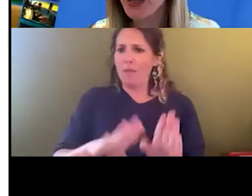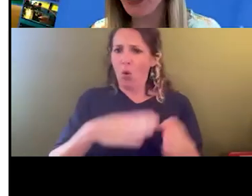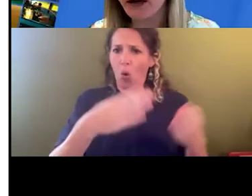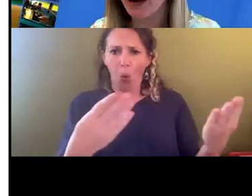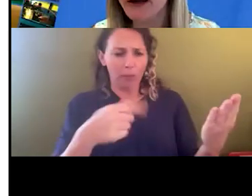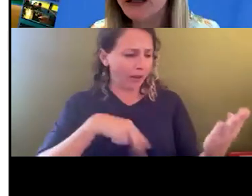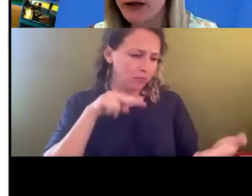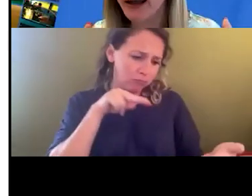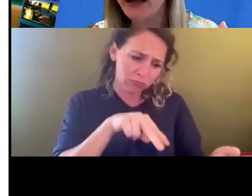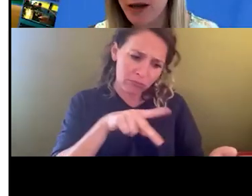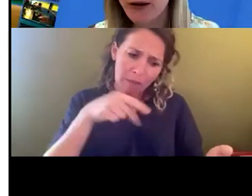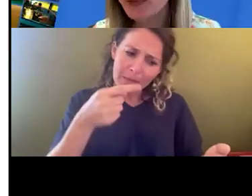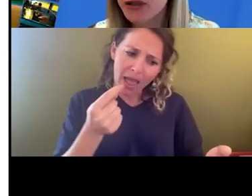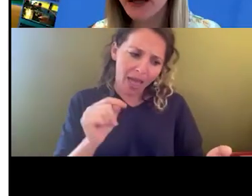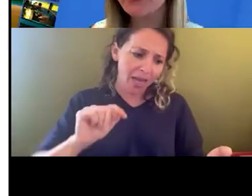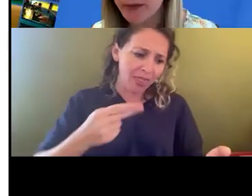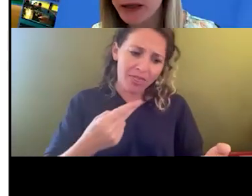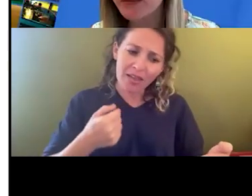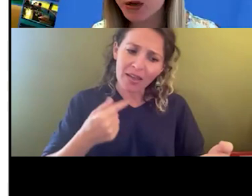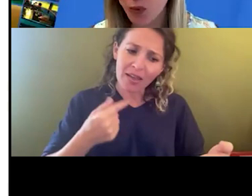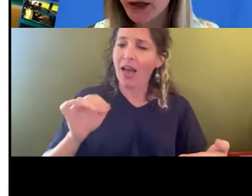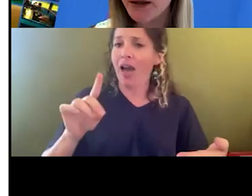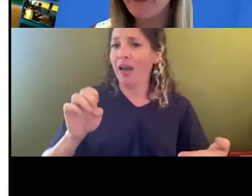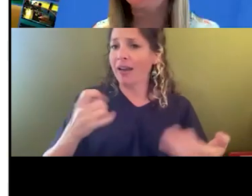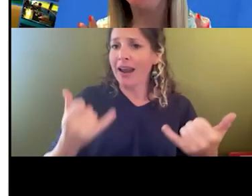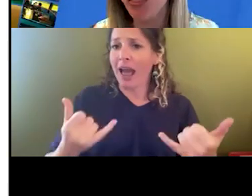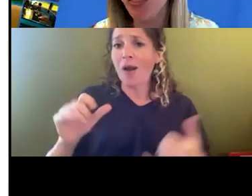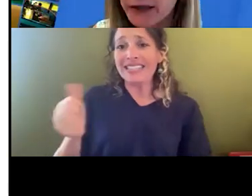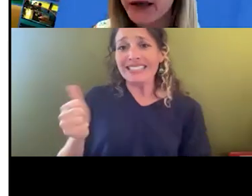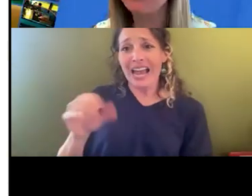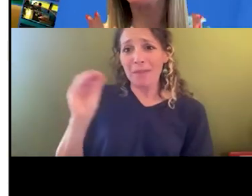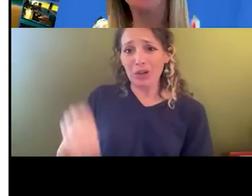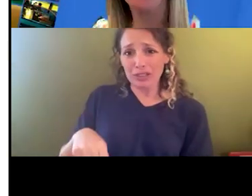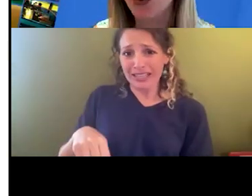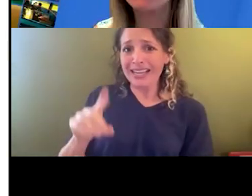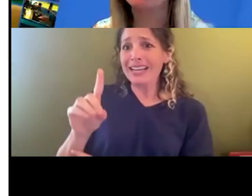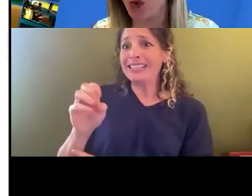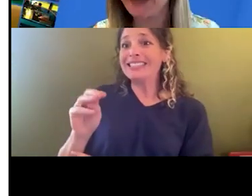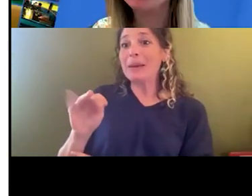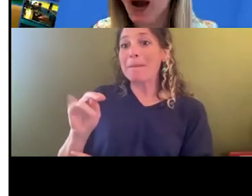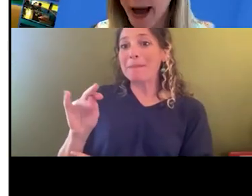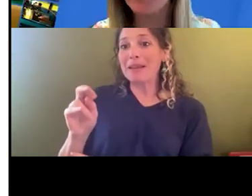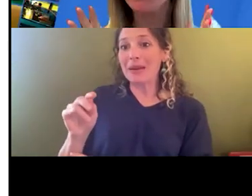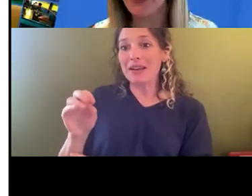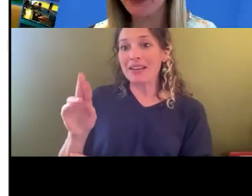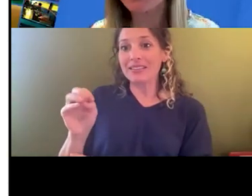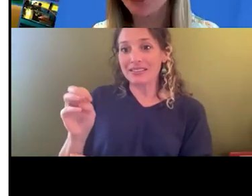and I see a 10% de minimis rate, that is, of course, going to happen until